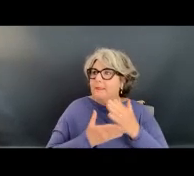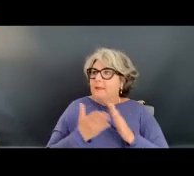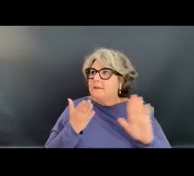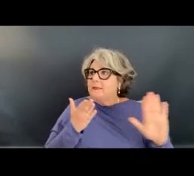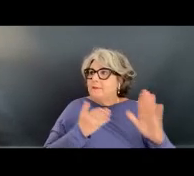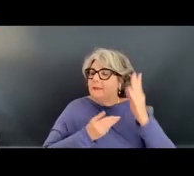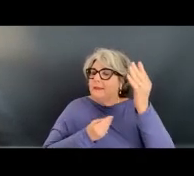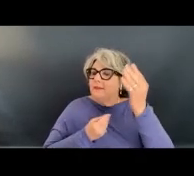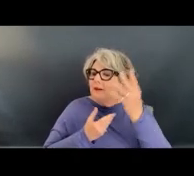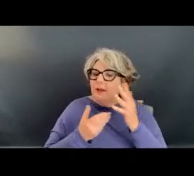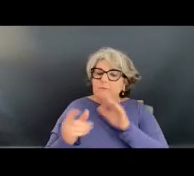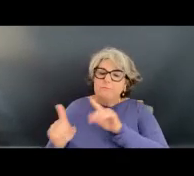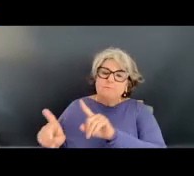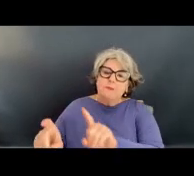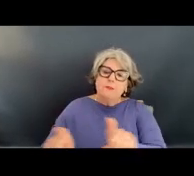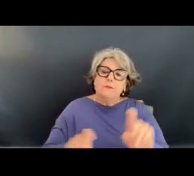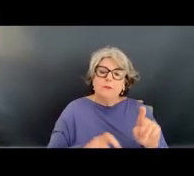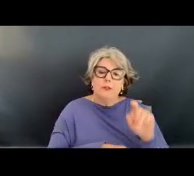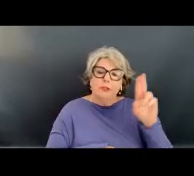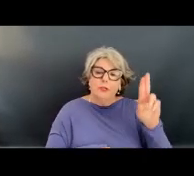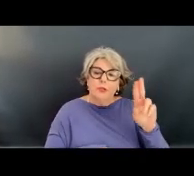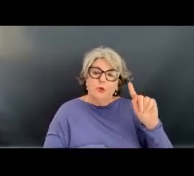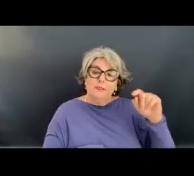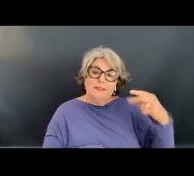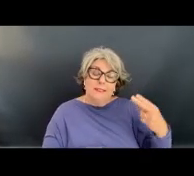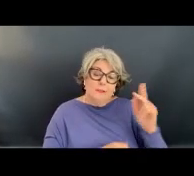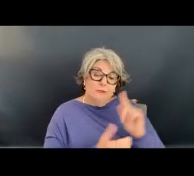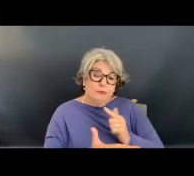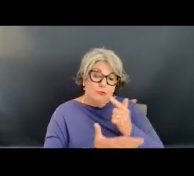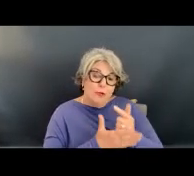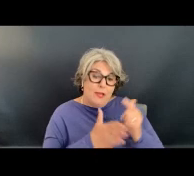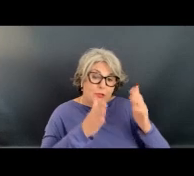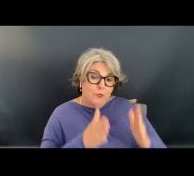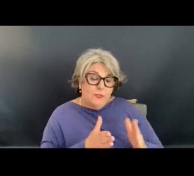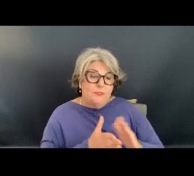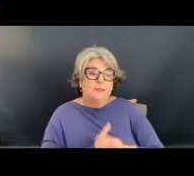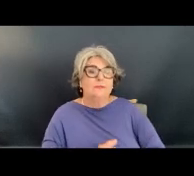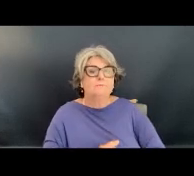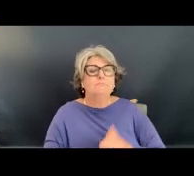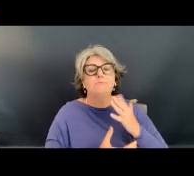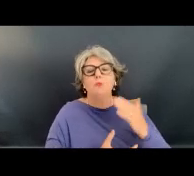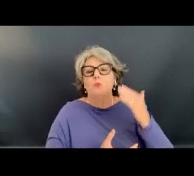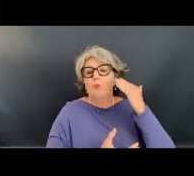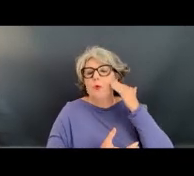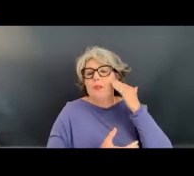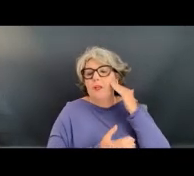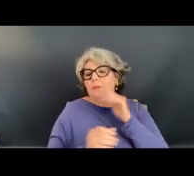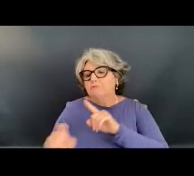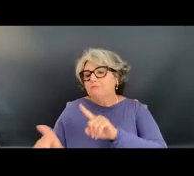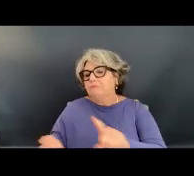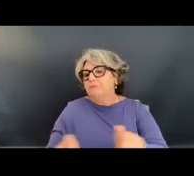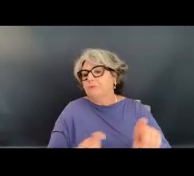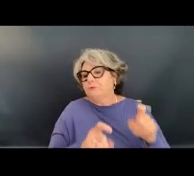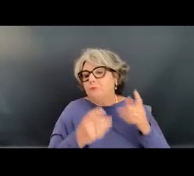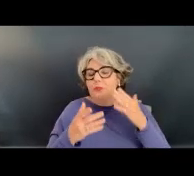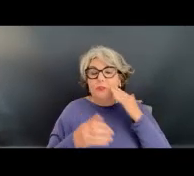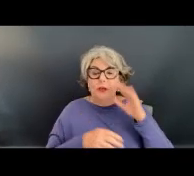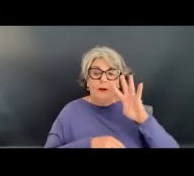And then we survey all of the you Teach graduates at the end of the program. So we know from this survey data that 40% of you teach graduates